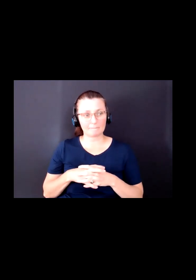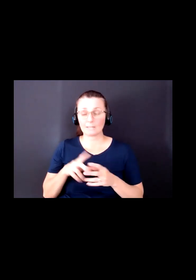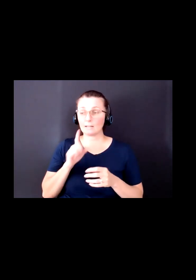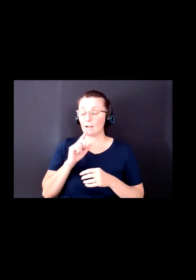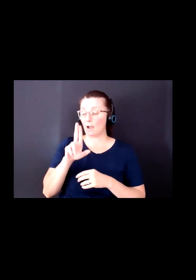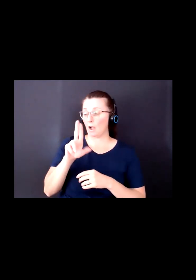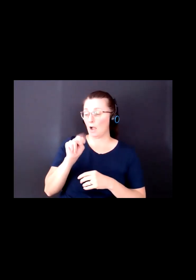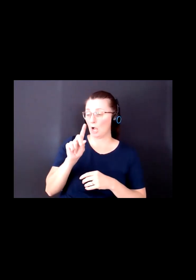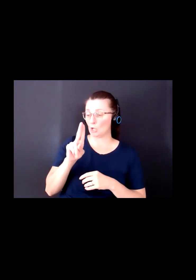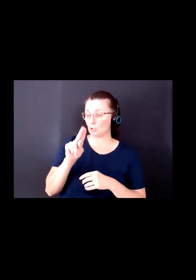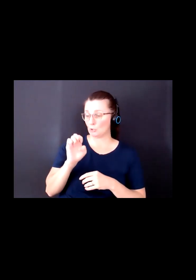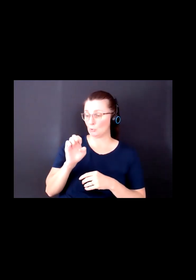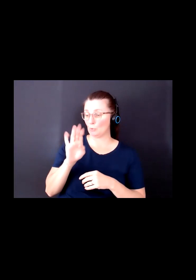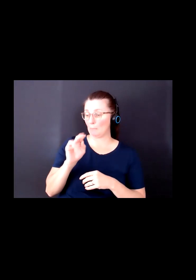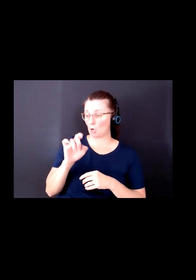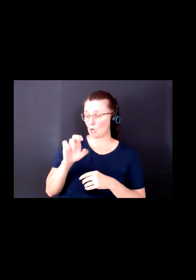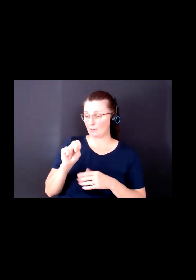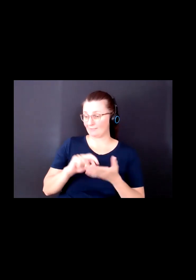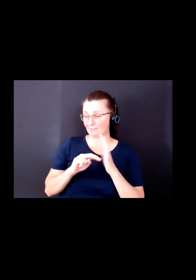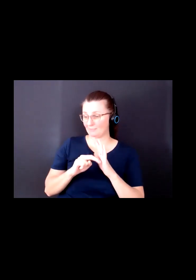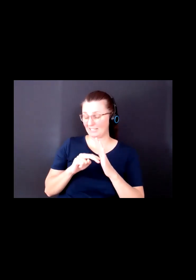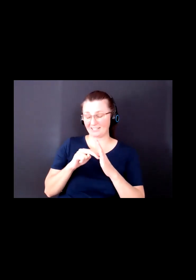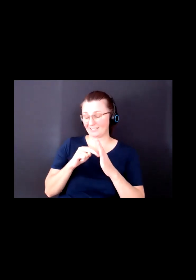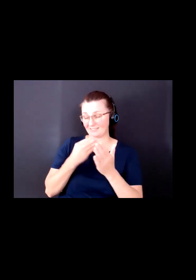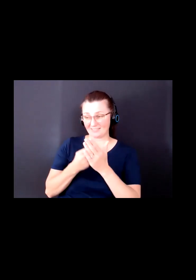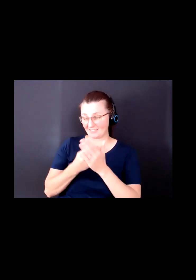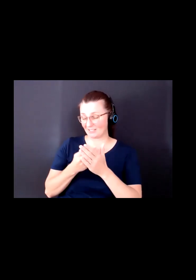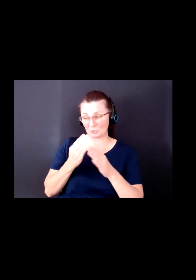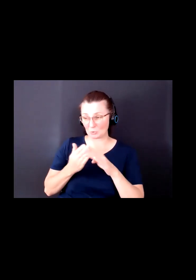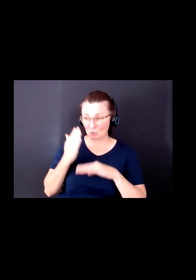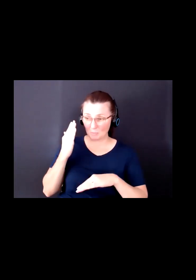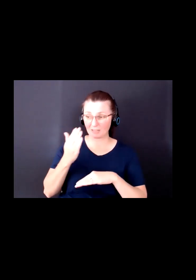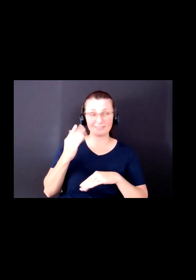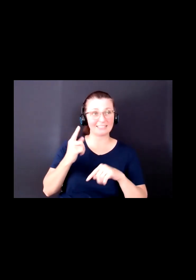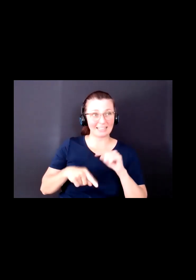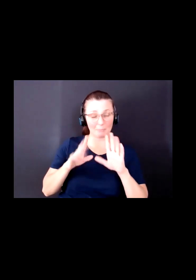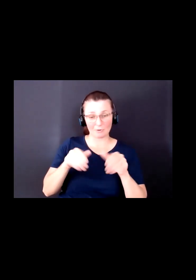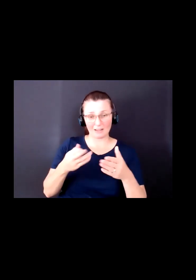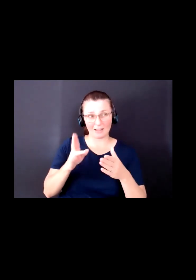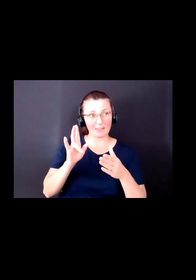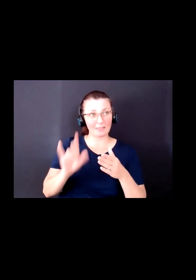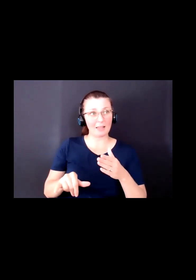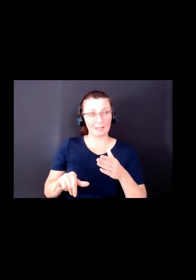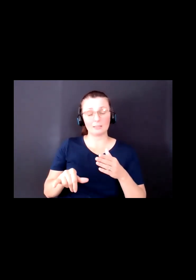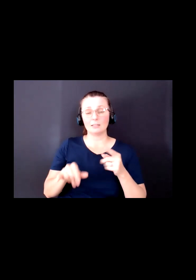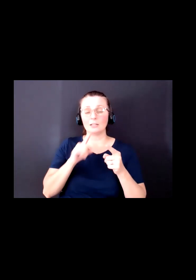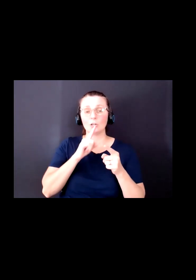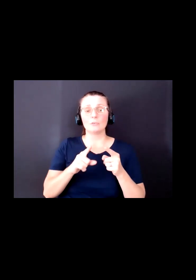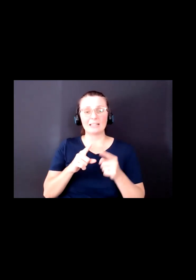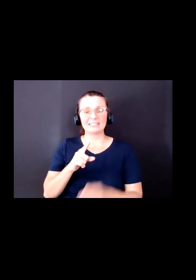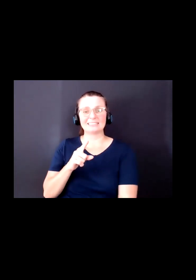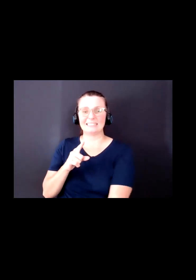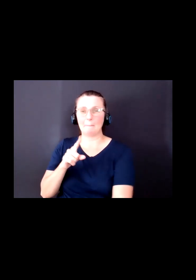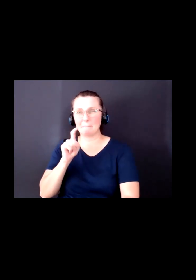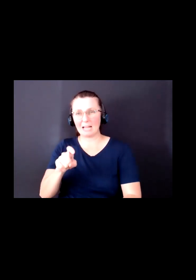is what the entity is saying. Okay, and so when we're talking about Title